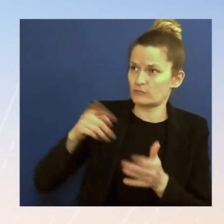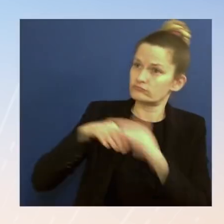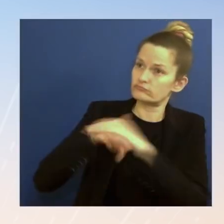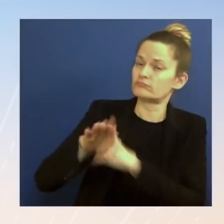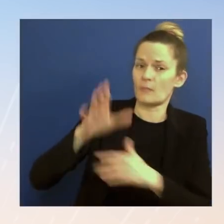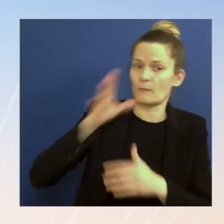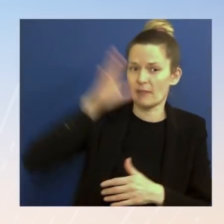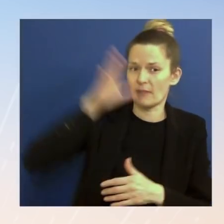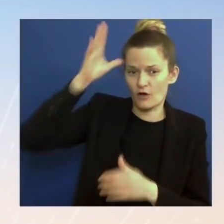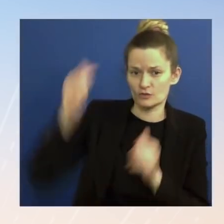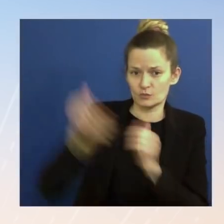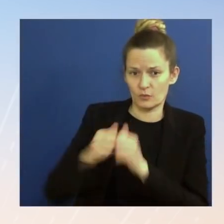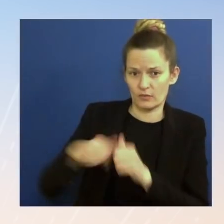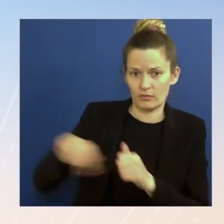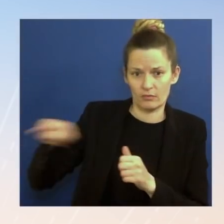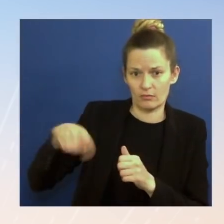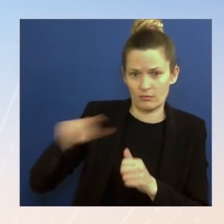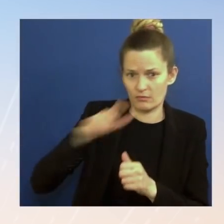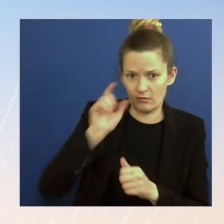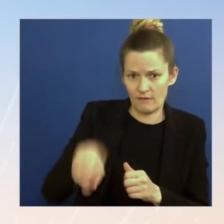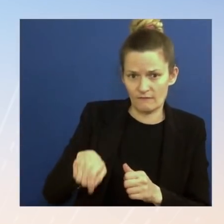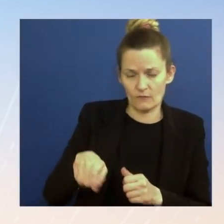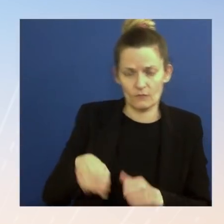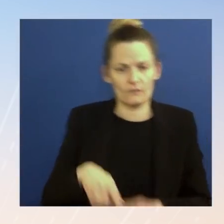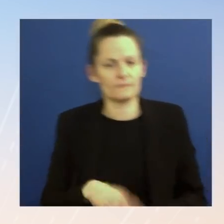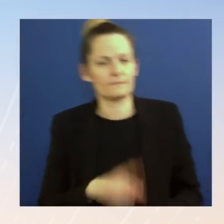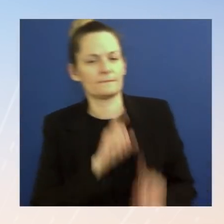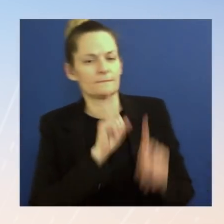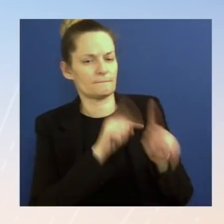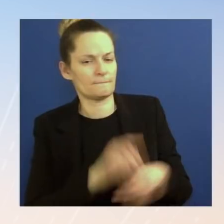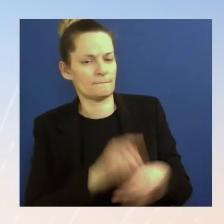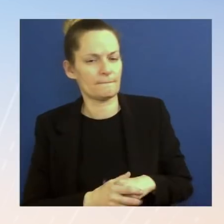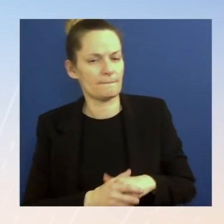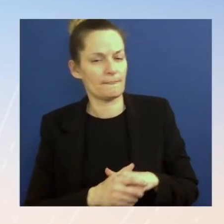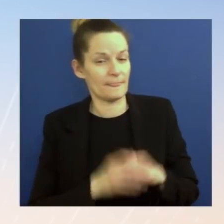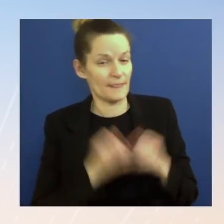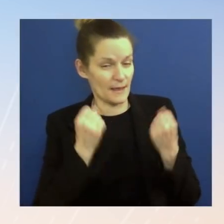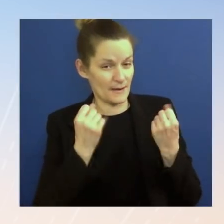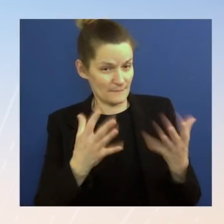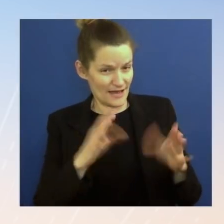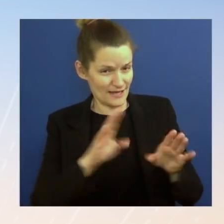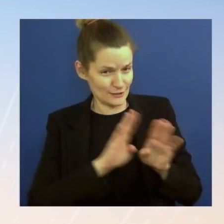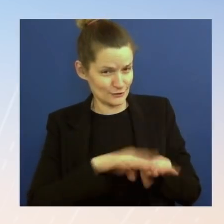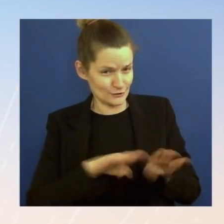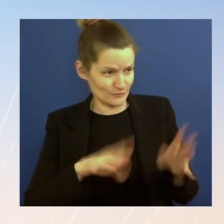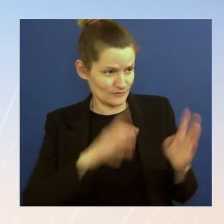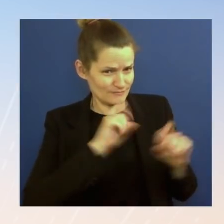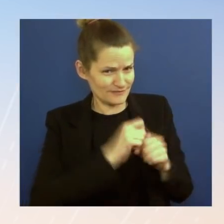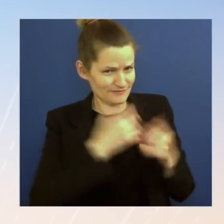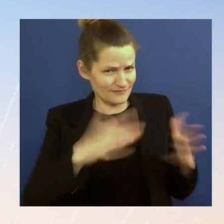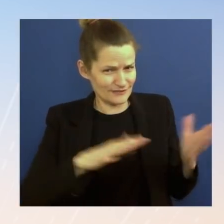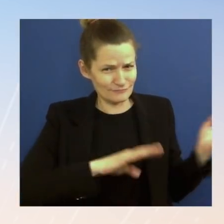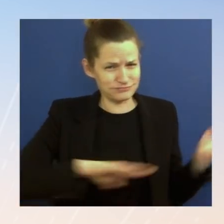I think, as it relates to the recent decision, I'd have to talk to the Department of Homeland Security specifically about that and how they're applying it